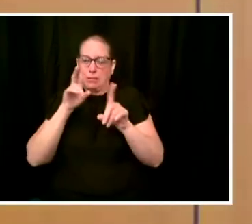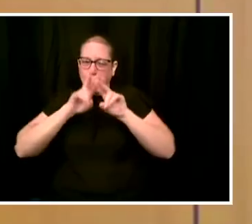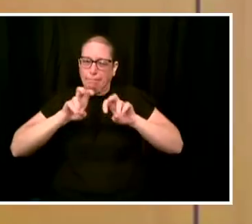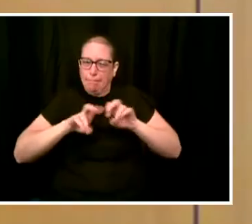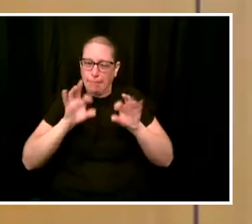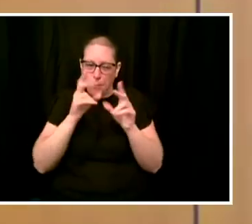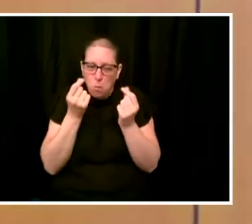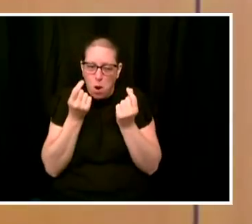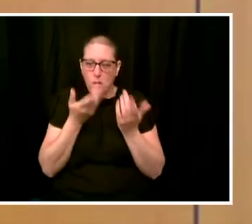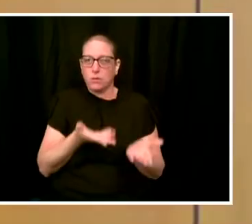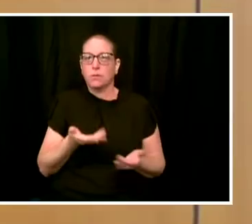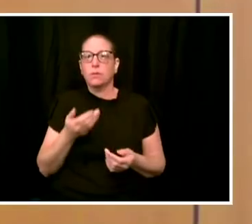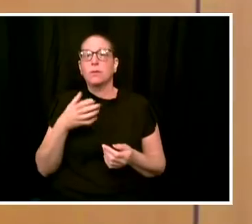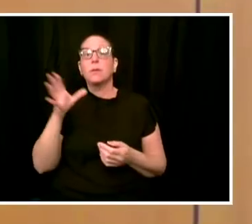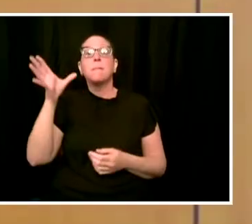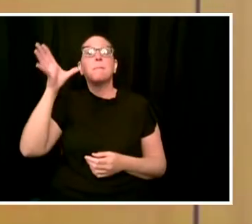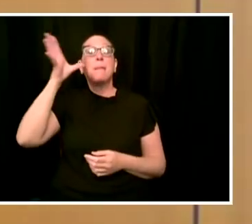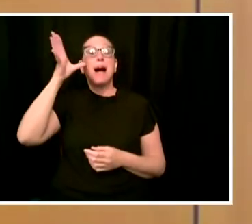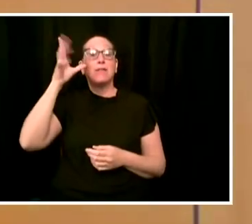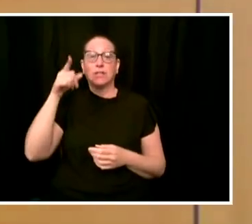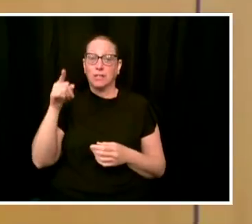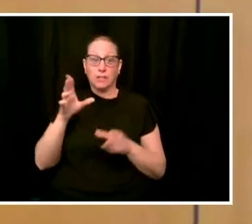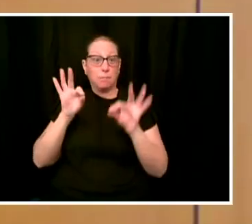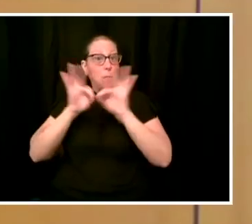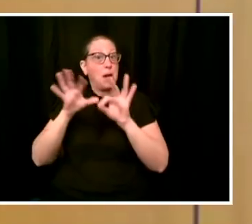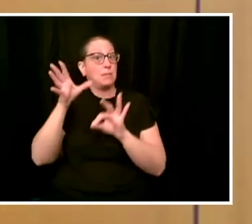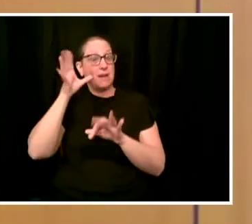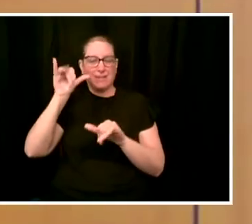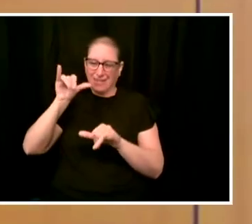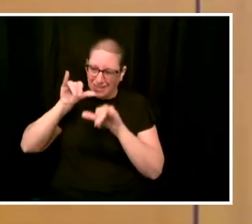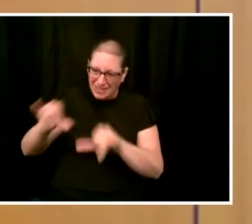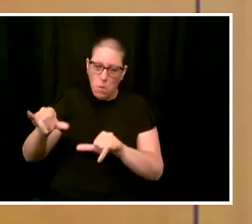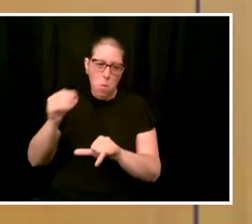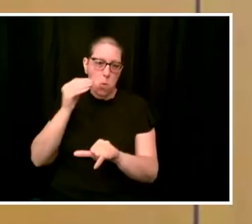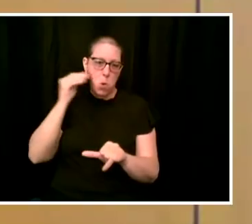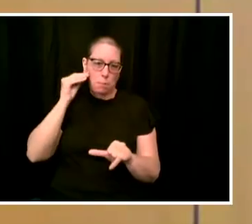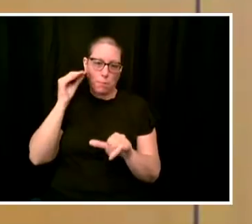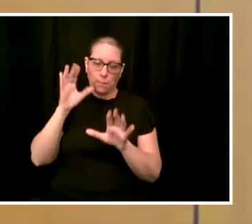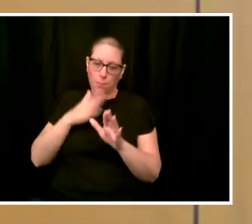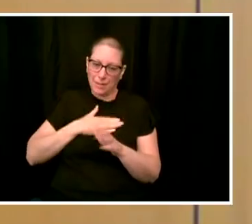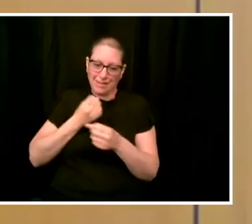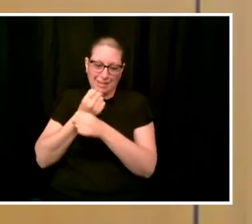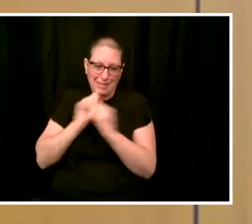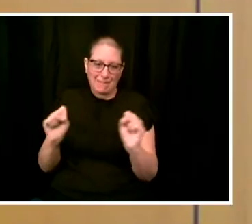MUCH AS POSSIBLE. WHEN THEY GO OUTDOORS FOR